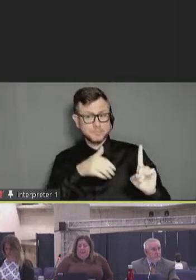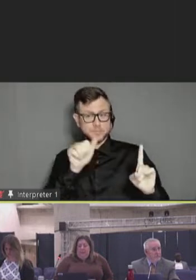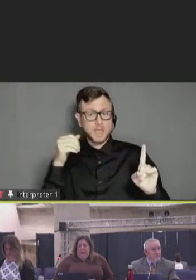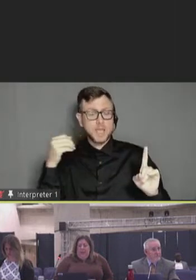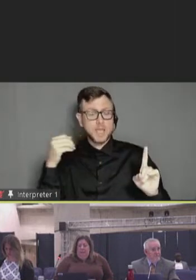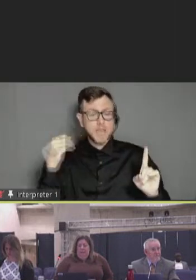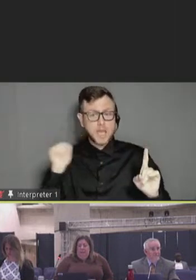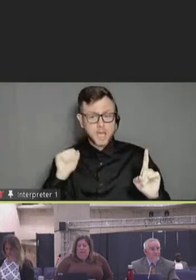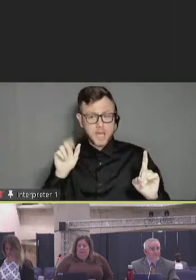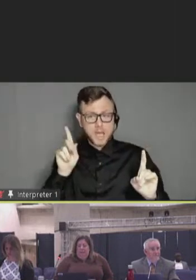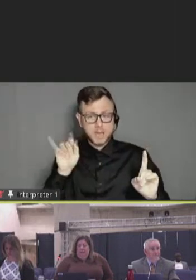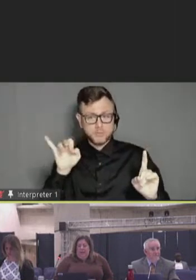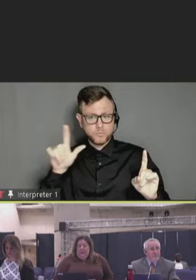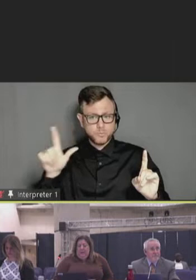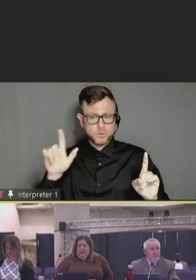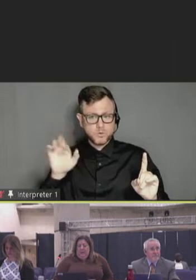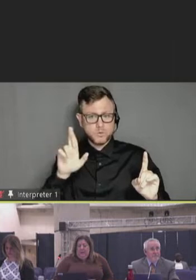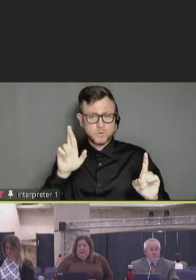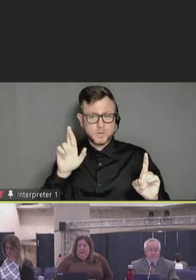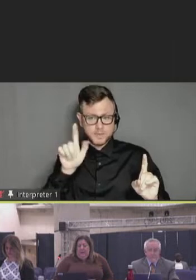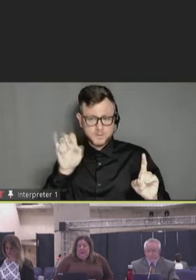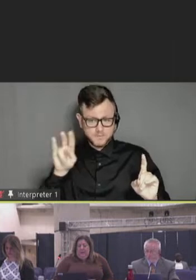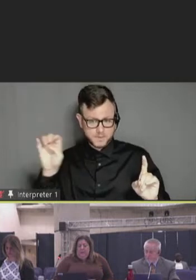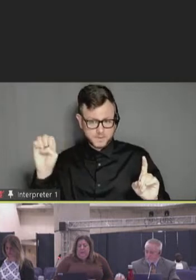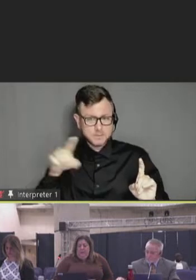Admiral Levine will provide us with opening remarks in a moment.